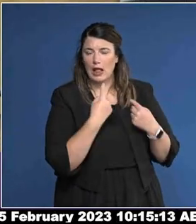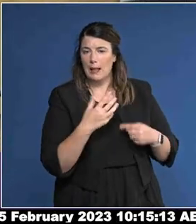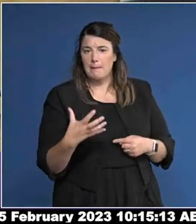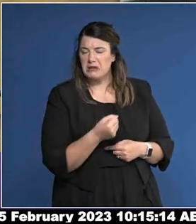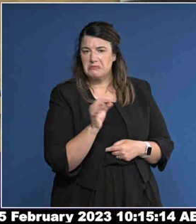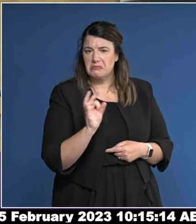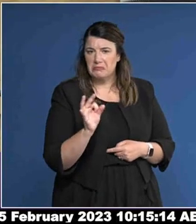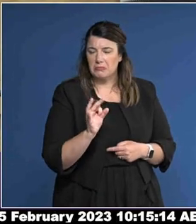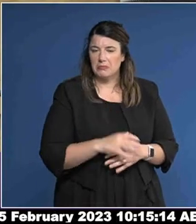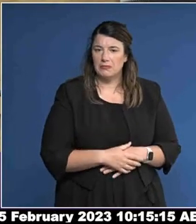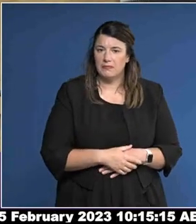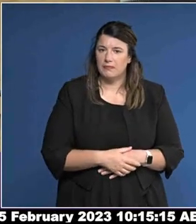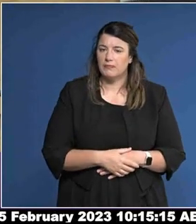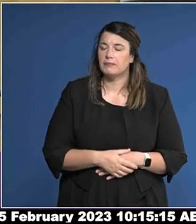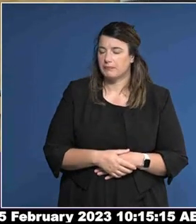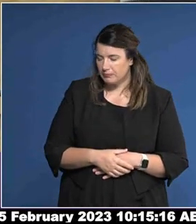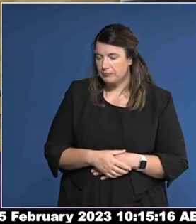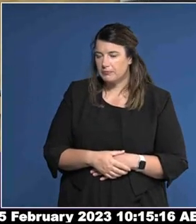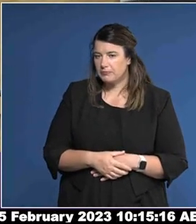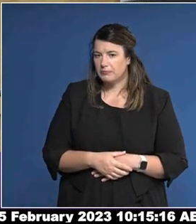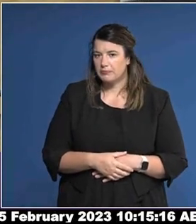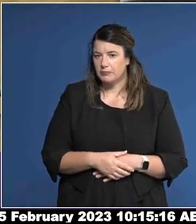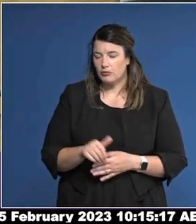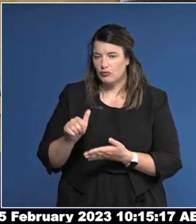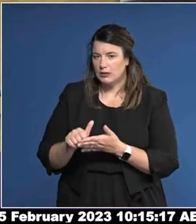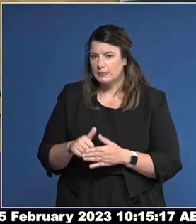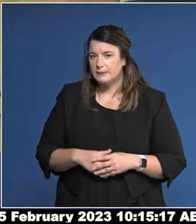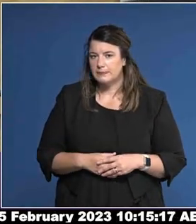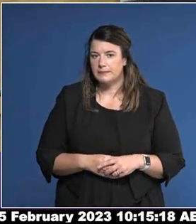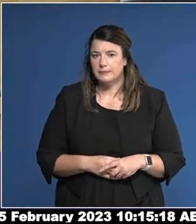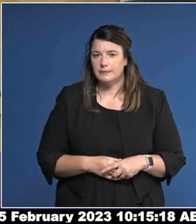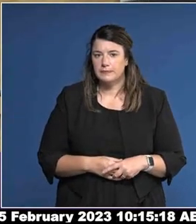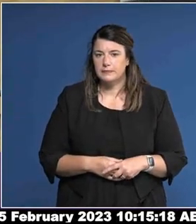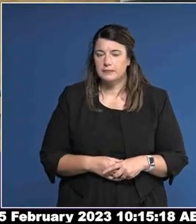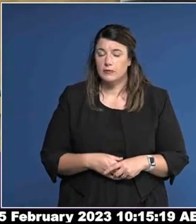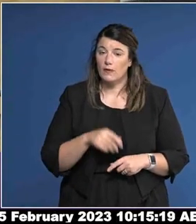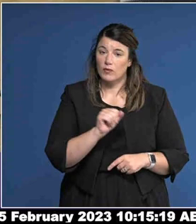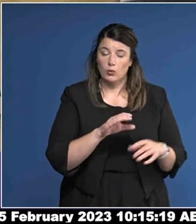In terms of other aspects of the workforce, we asked you what the proportion